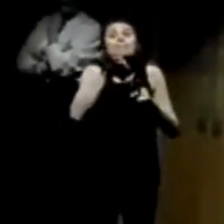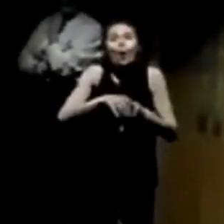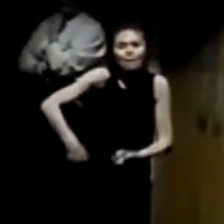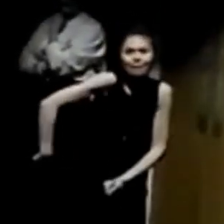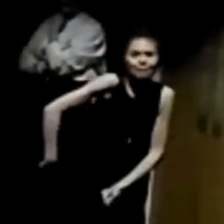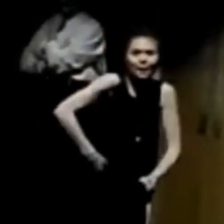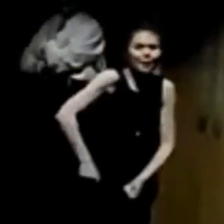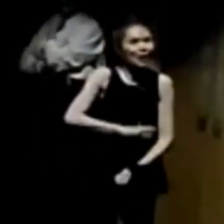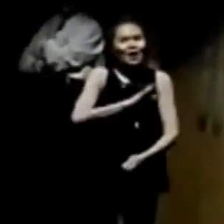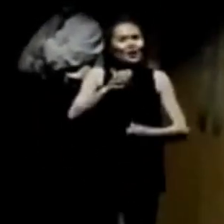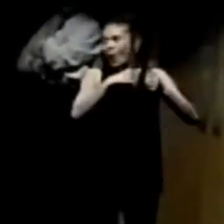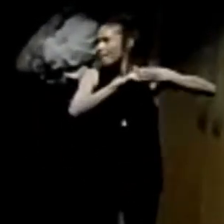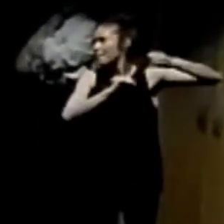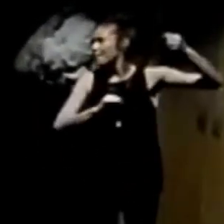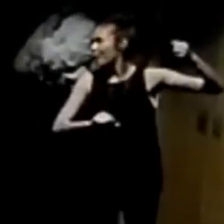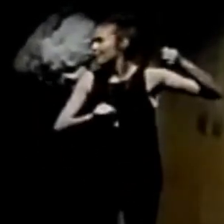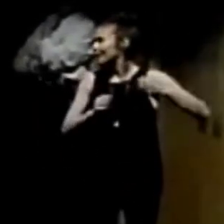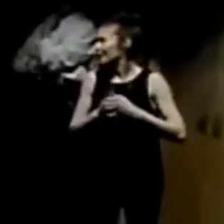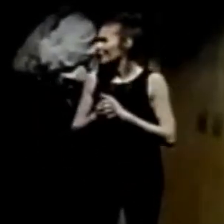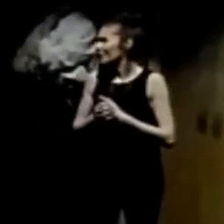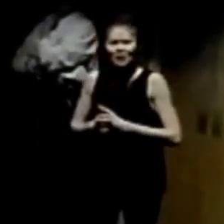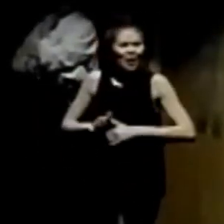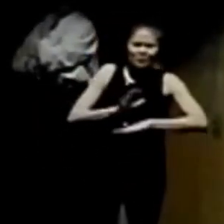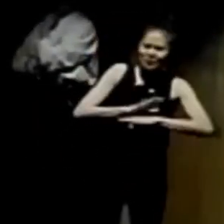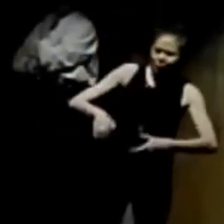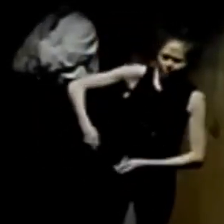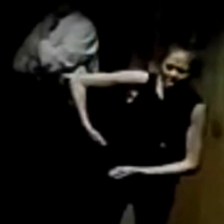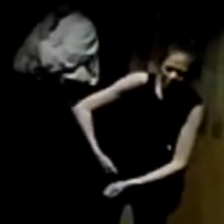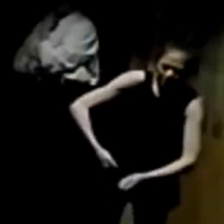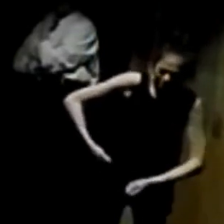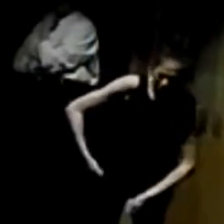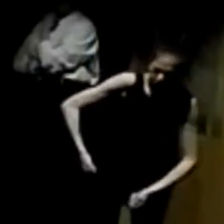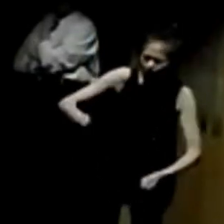So he's going to give King Lear the mop and he’s going, 'no, I’ don’t want the mop you idiot.'